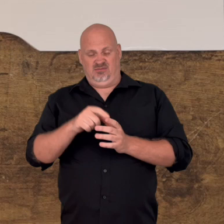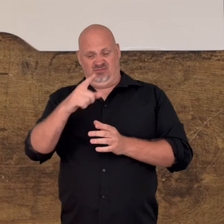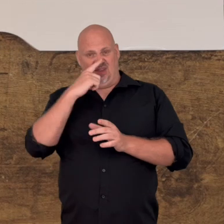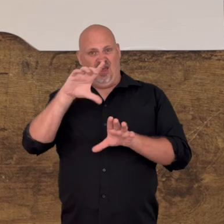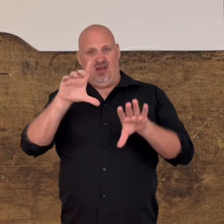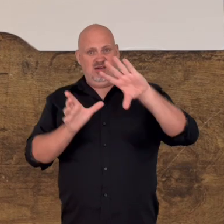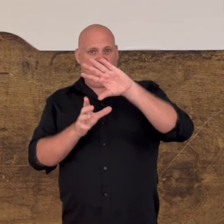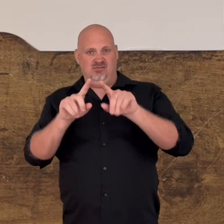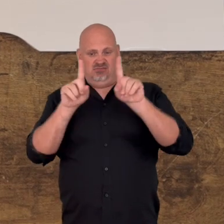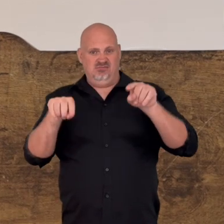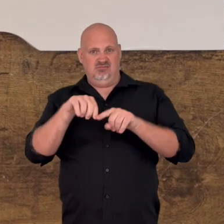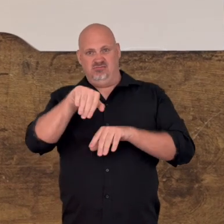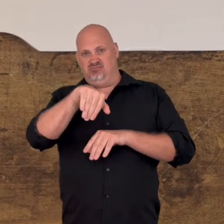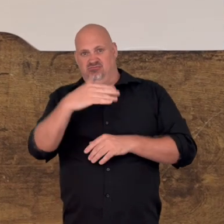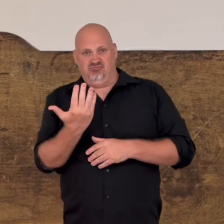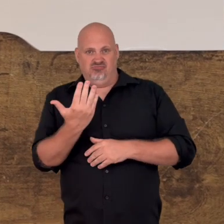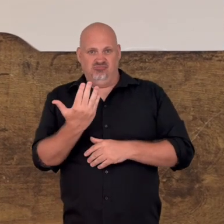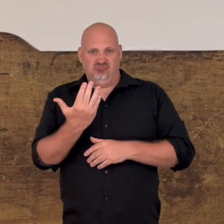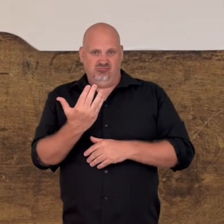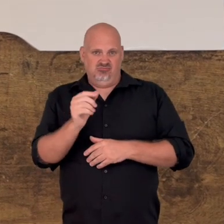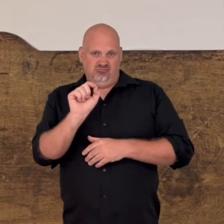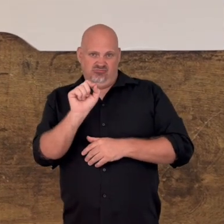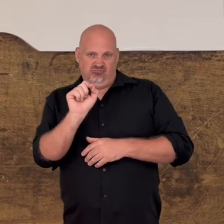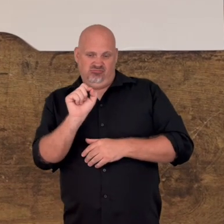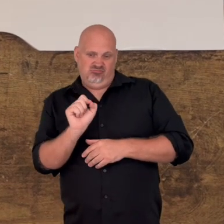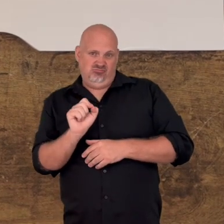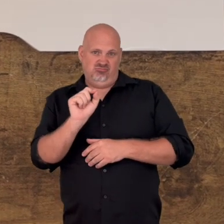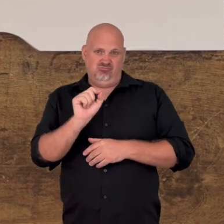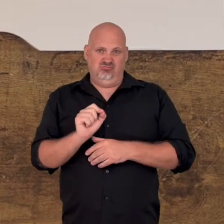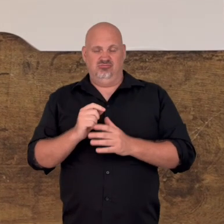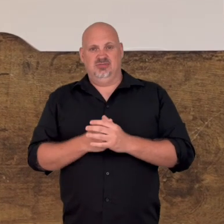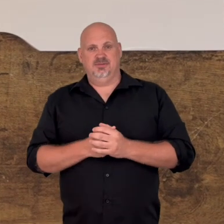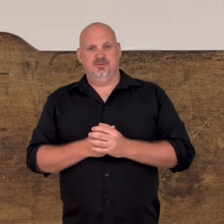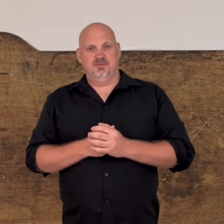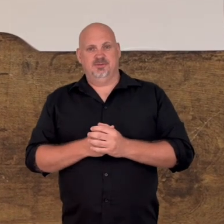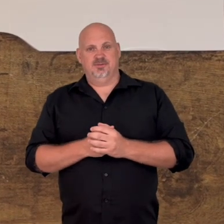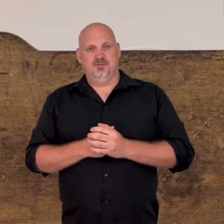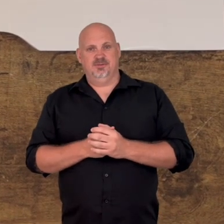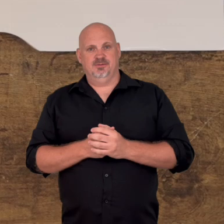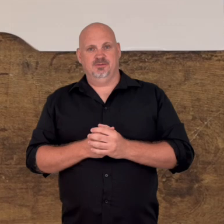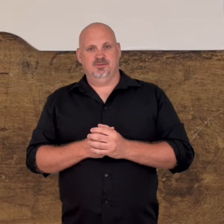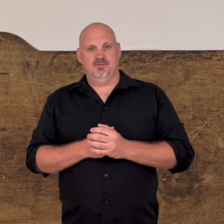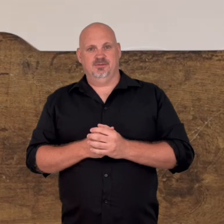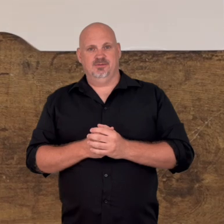doesn't have to be perfect just has to kind of embody the idea